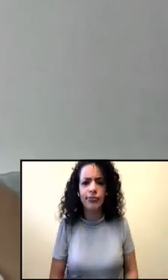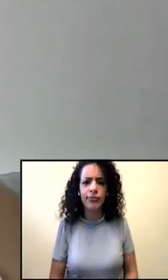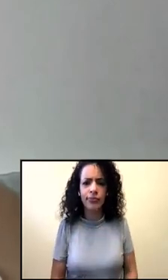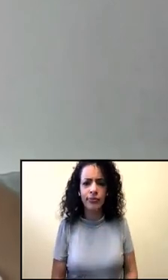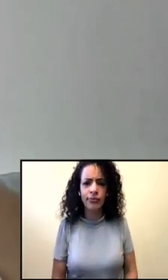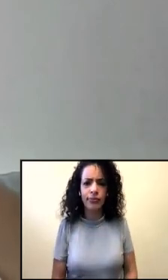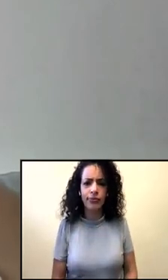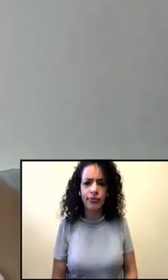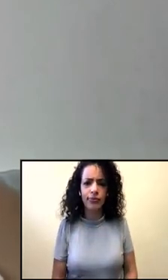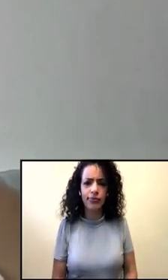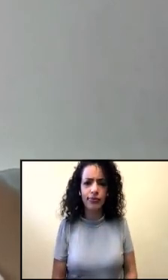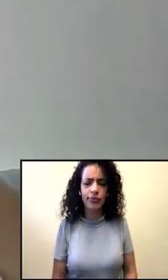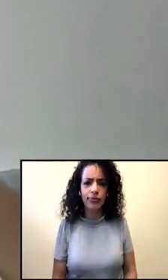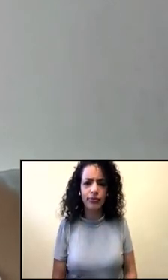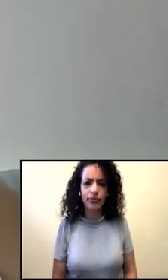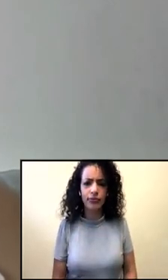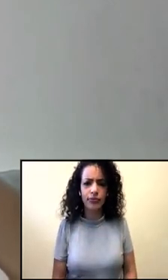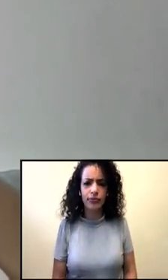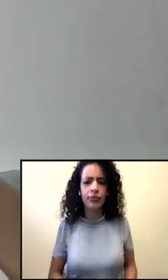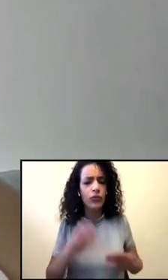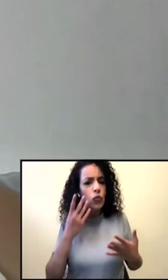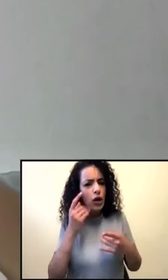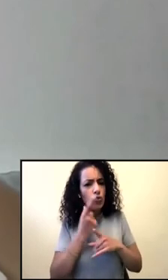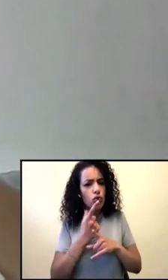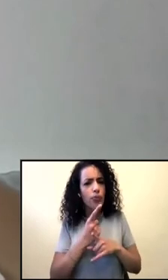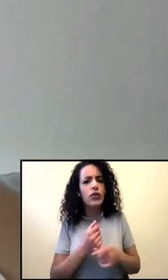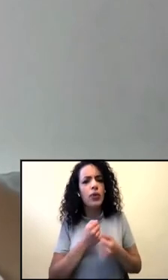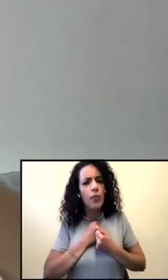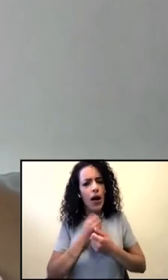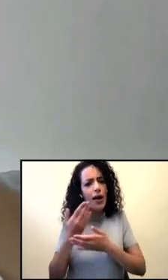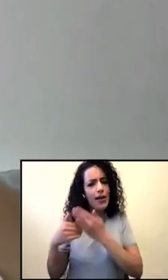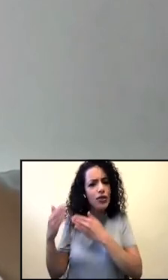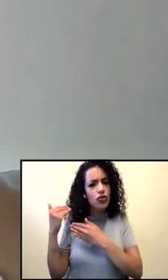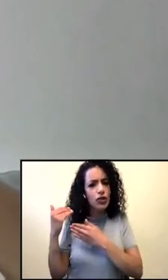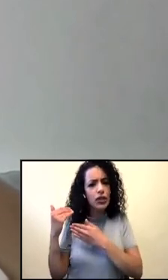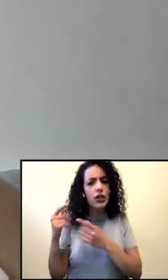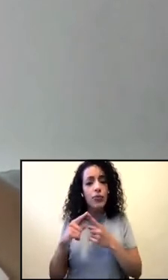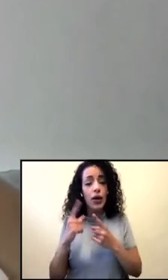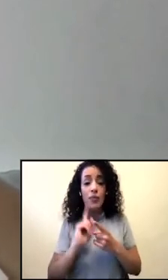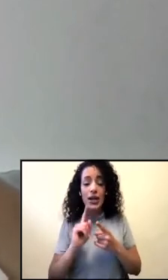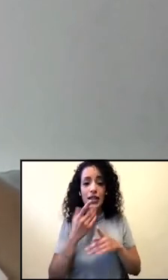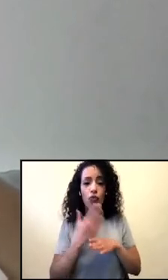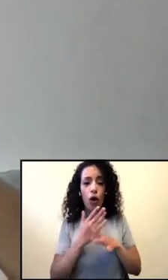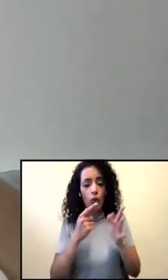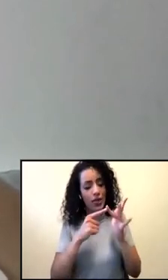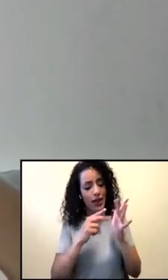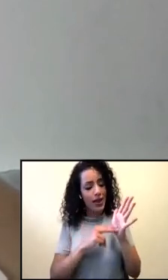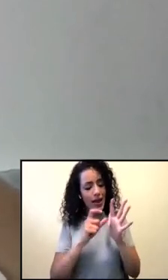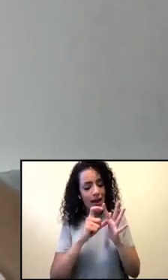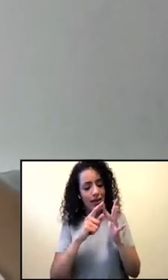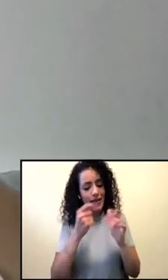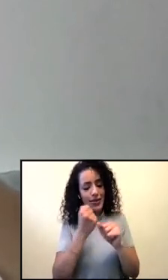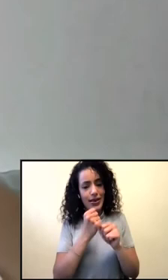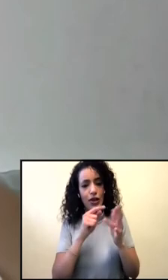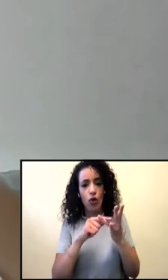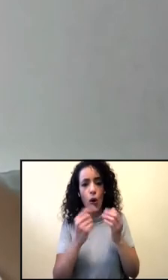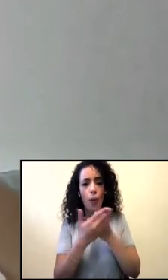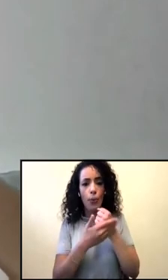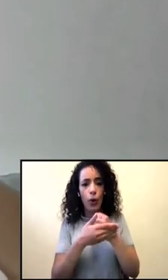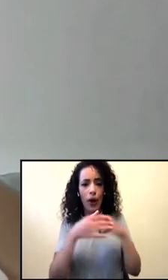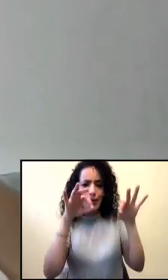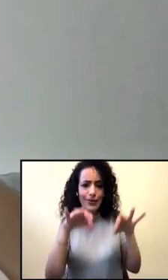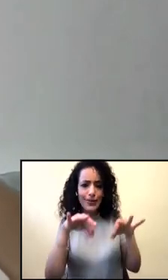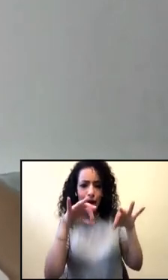speaking about my history, and what, so I'm an indigo dyer and I hold workshops. And there are